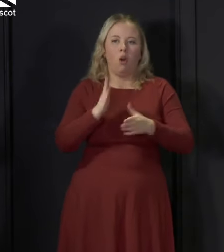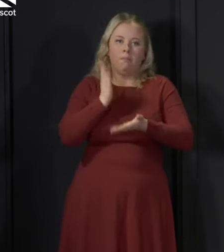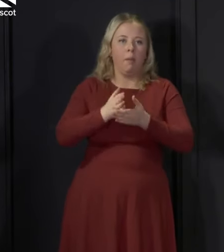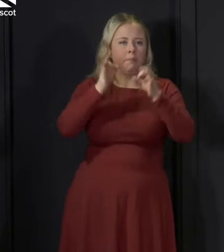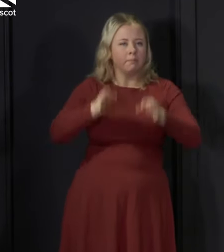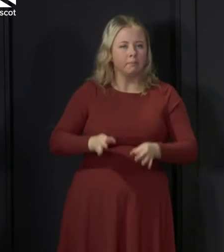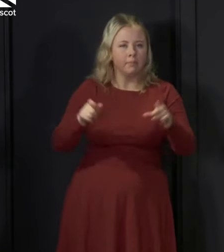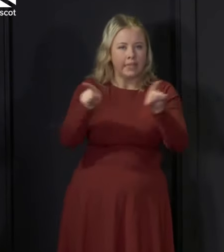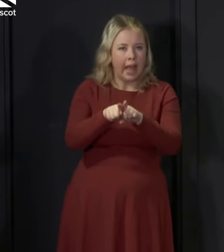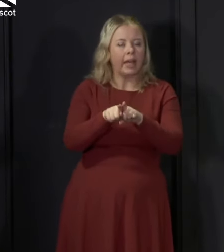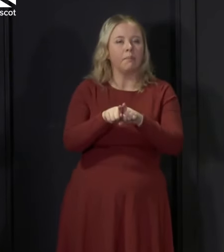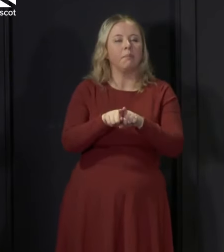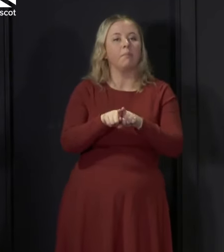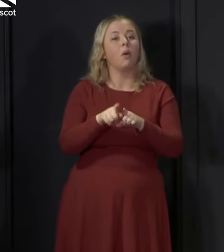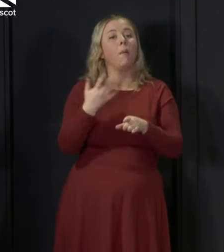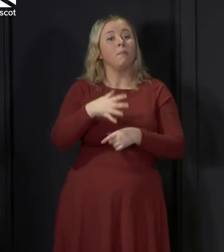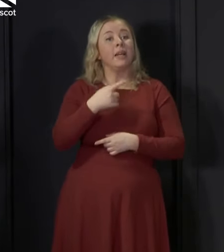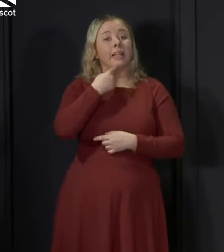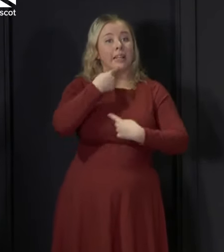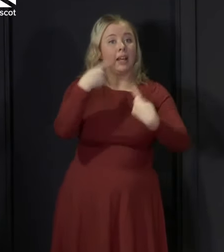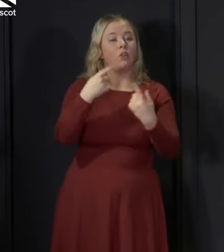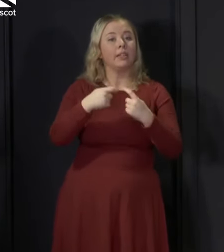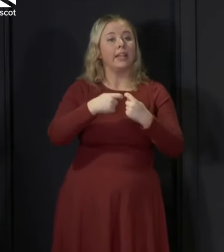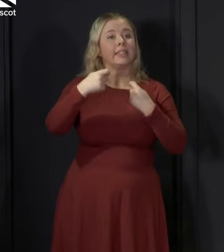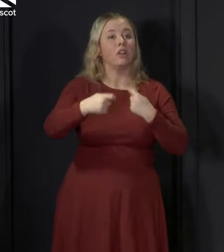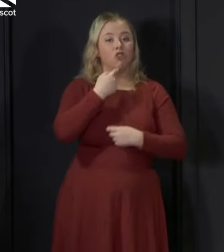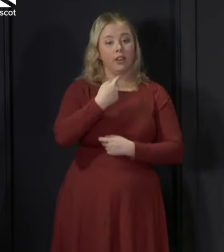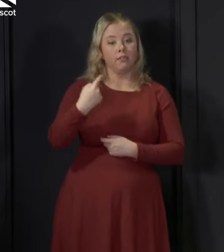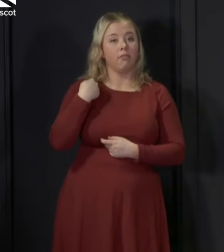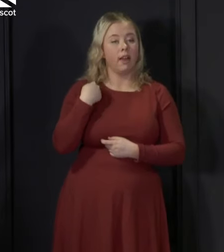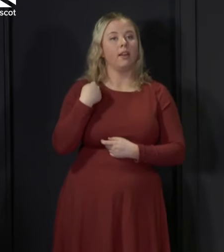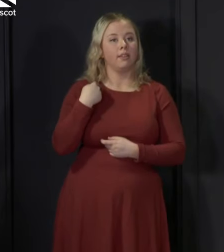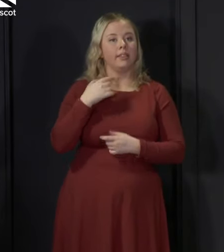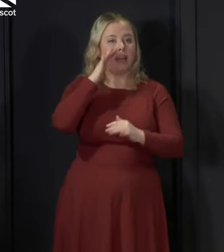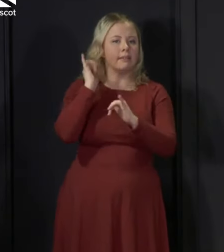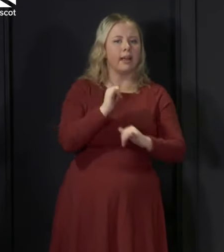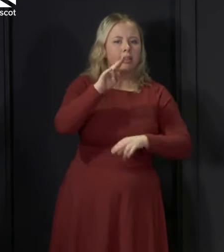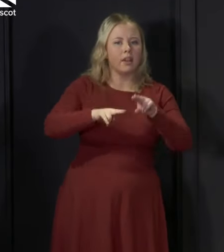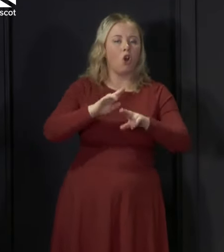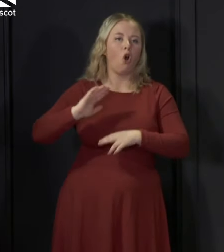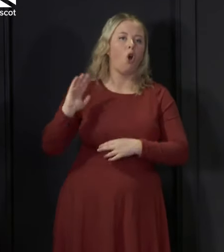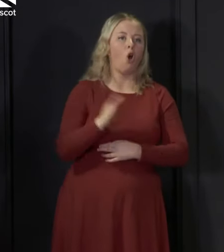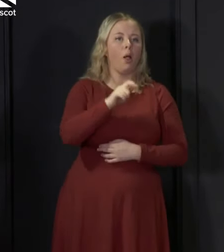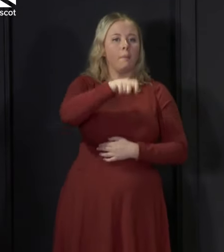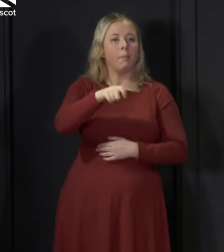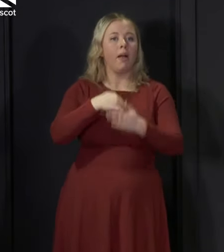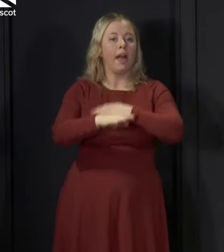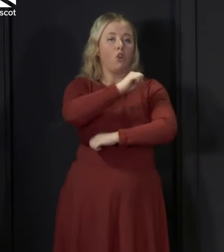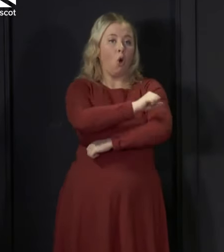We announced an extension yesterday to testing all patients over 70 admitted to hospital,